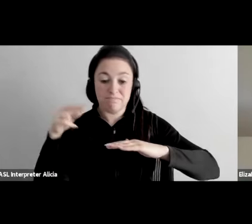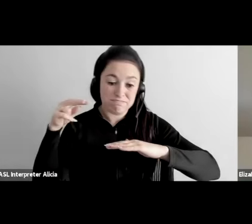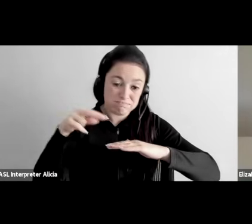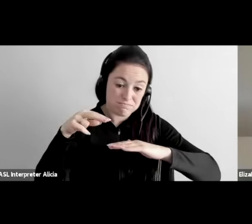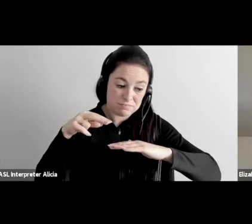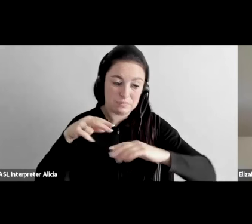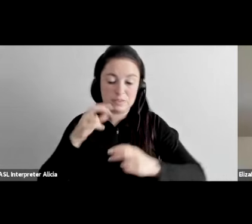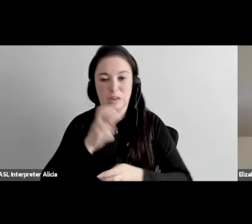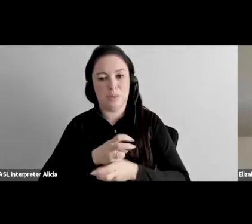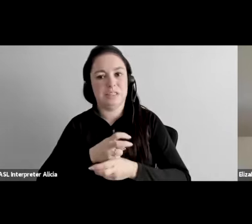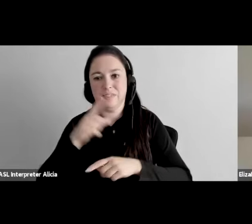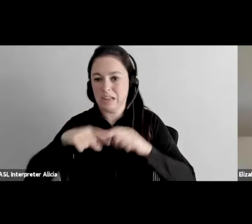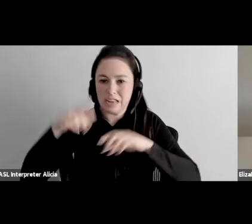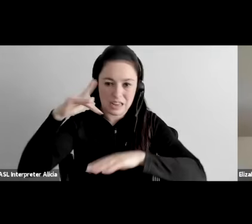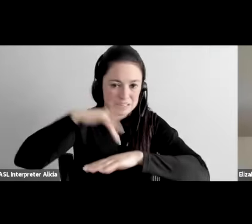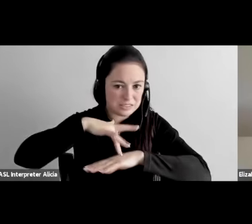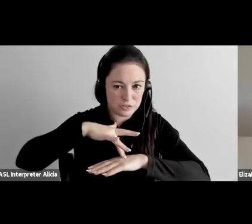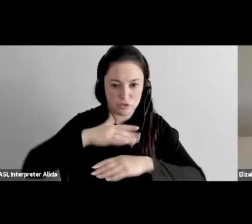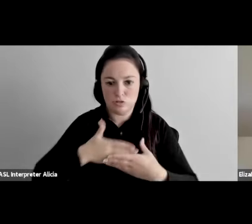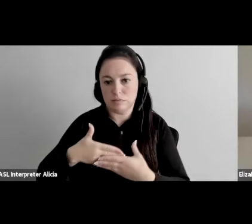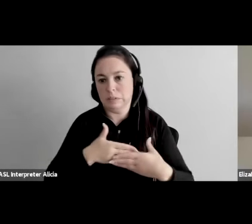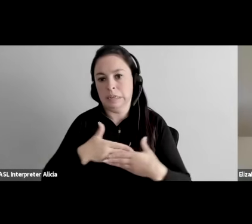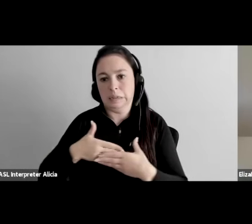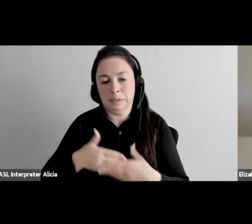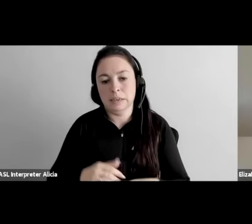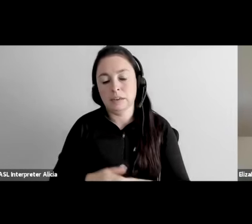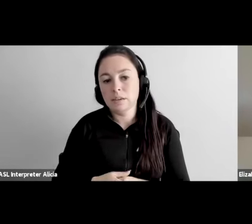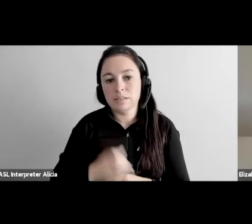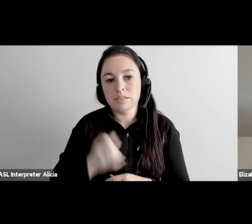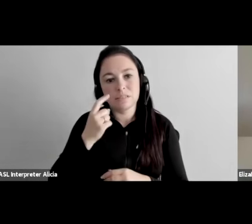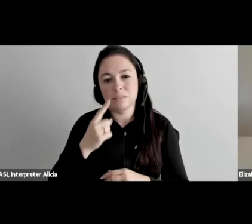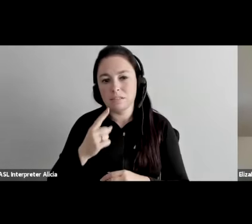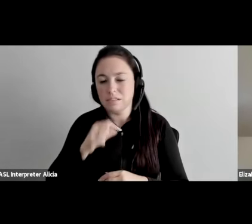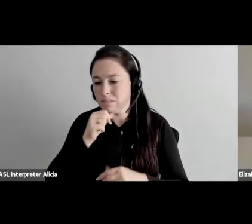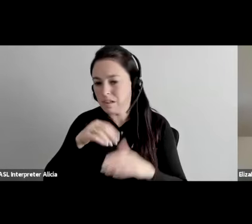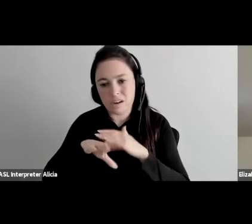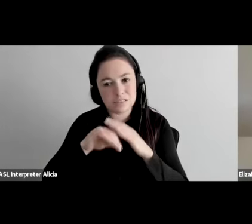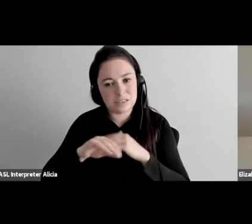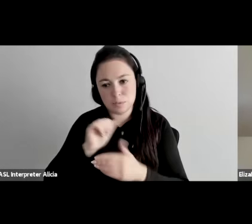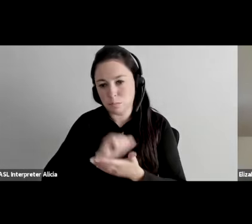your own baby these kind of barriers are everywhere and yet they're invisible unless you've lived them.